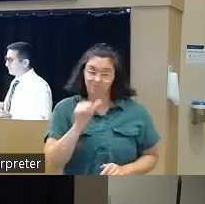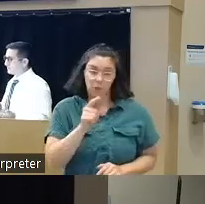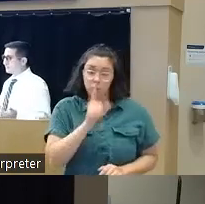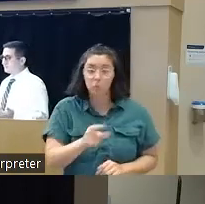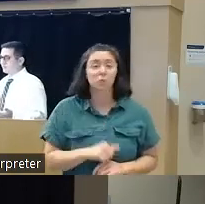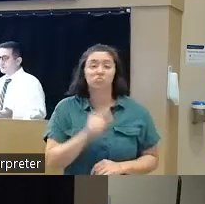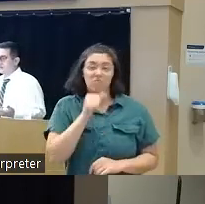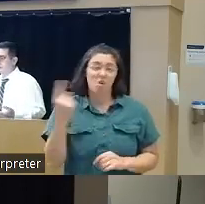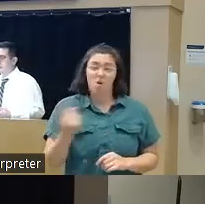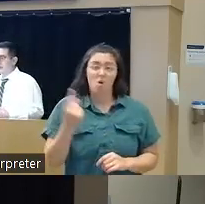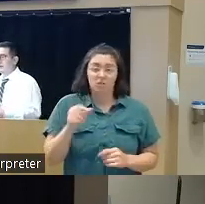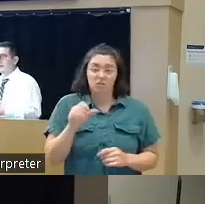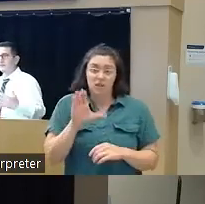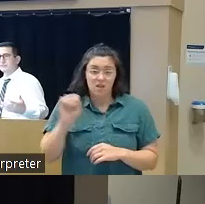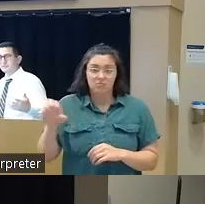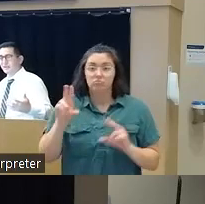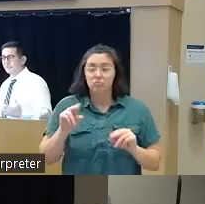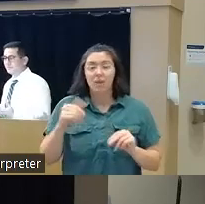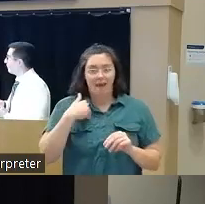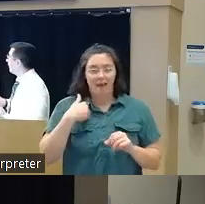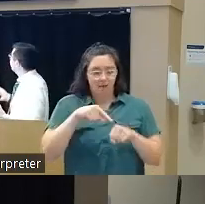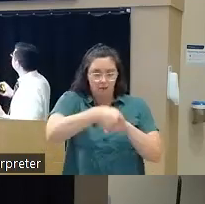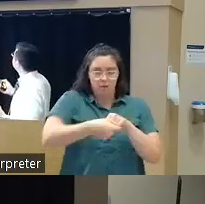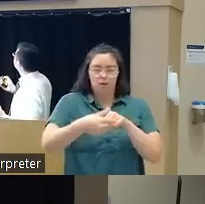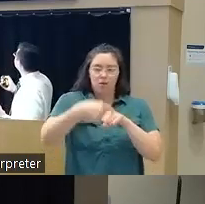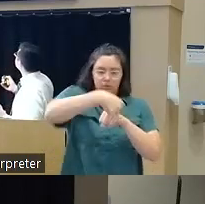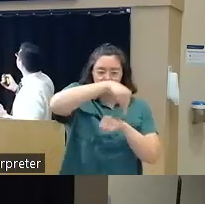to that wasn't necessarily the case you can have lesions happen in a variety of different areas